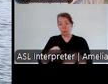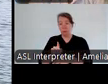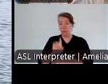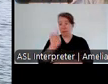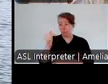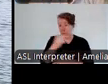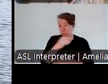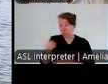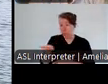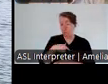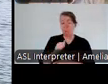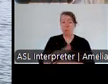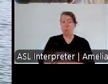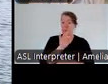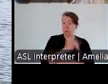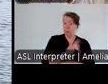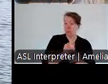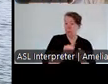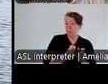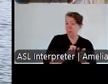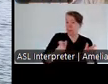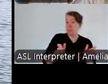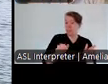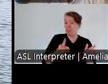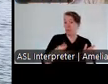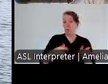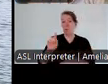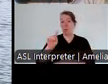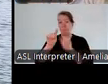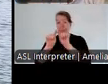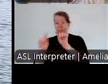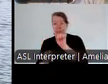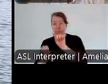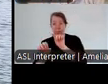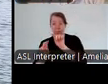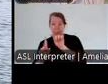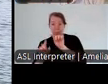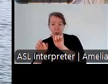or the enter key, which should replicate - replicate, like, clicking with the mouse